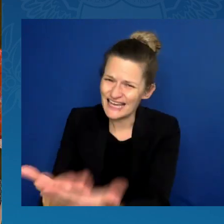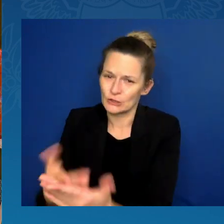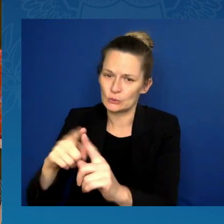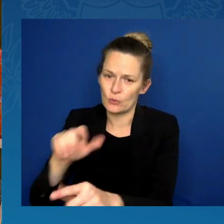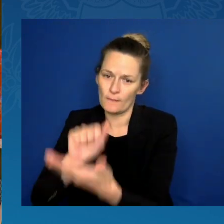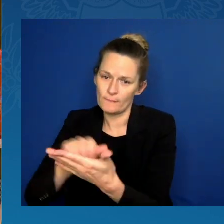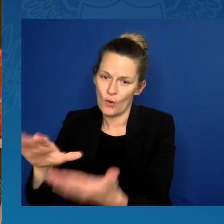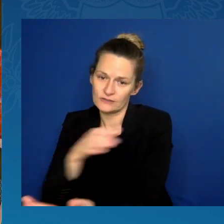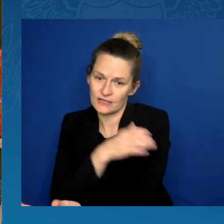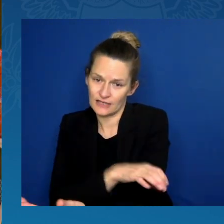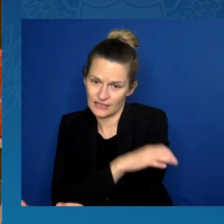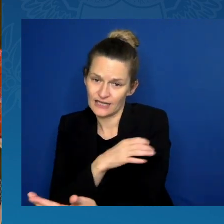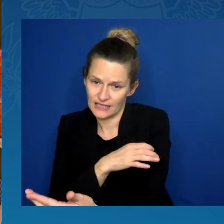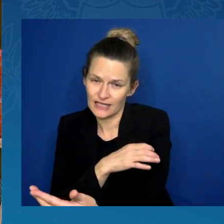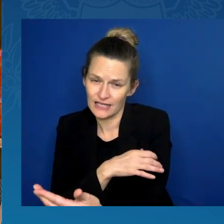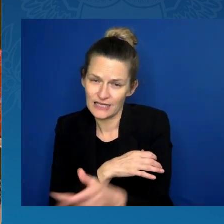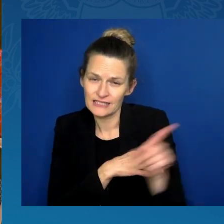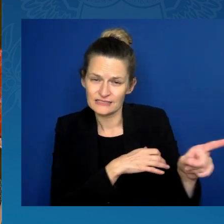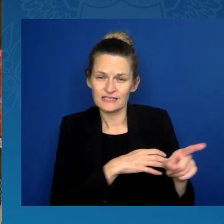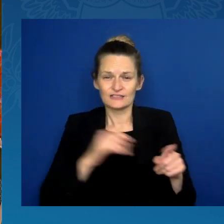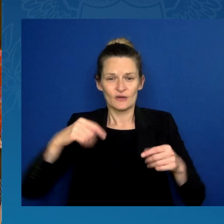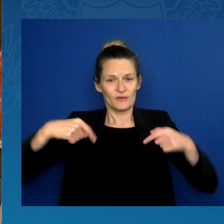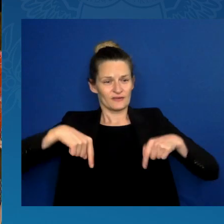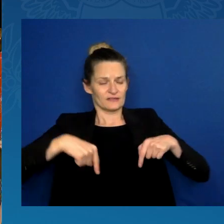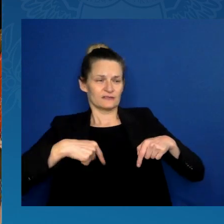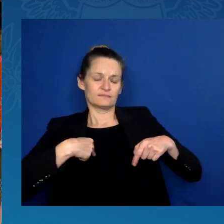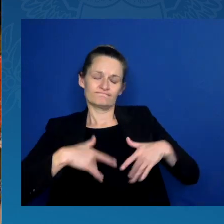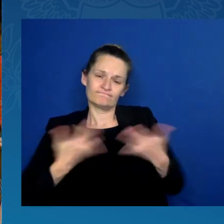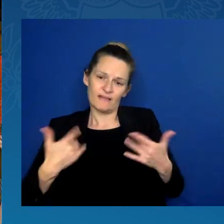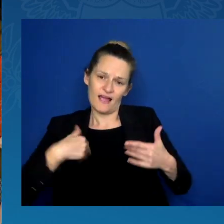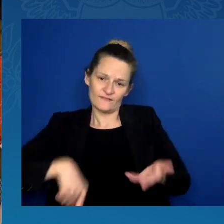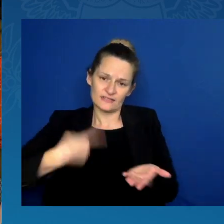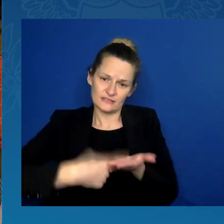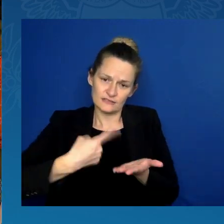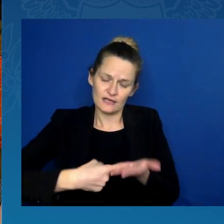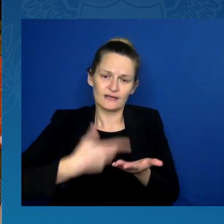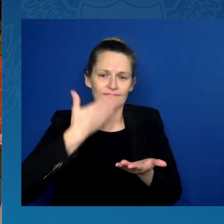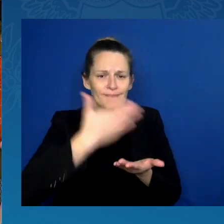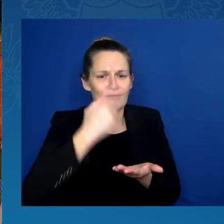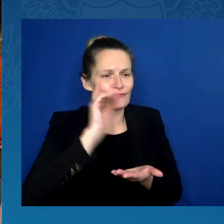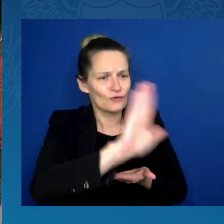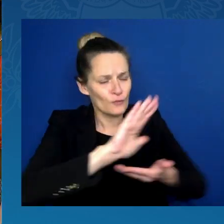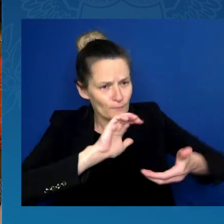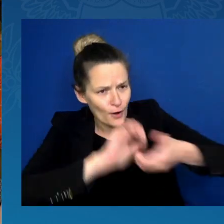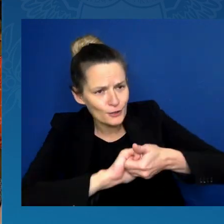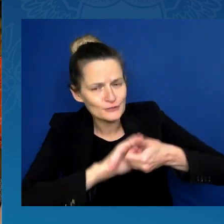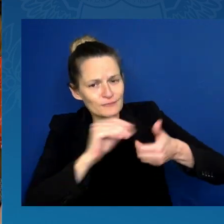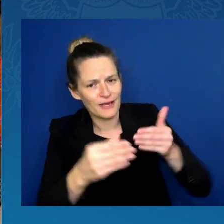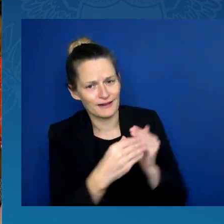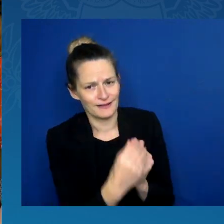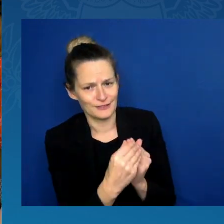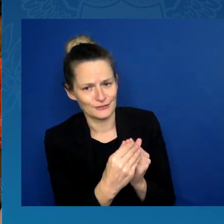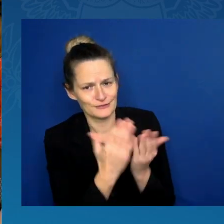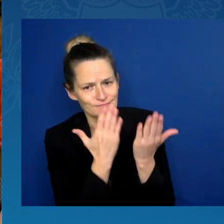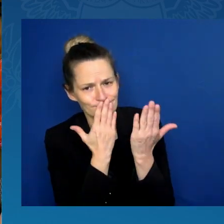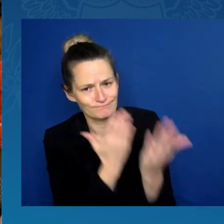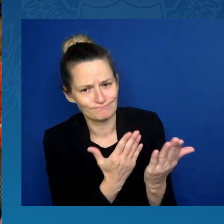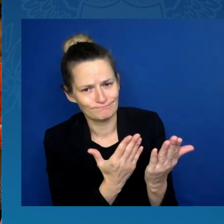and I thank you for your partnership and your leadership. The Vice President: Thank you. Julie Rodriguez: Thank you so much, Representative. We'll never go to Representative Villanueva in Illinois